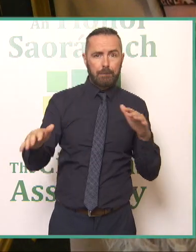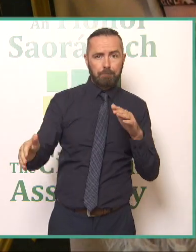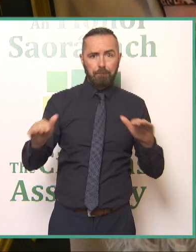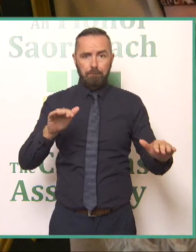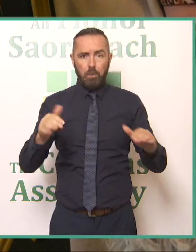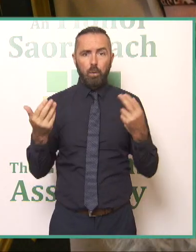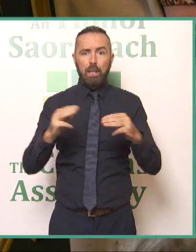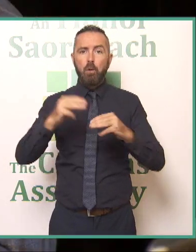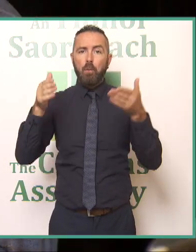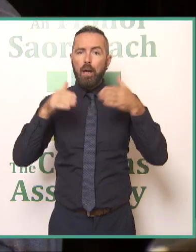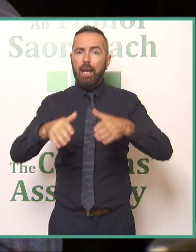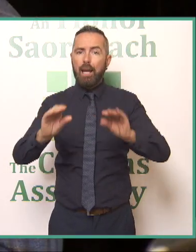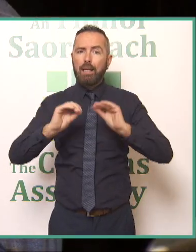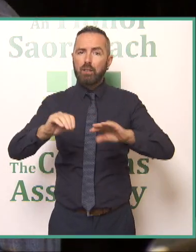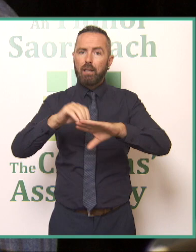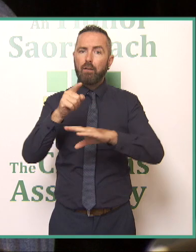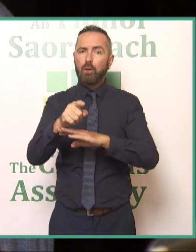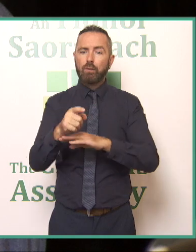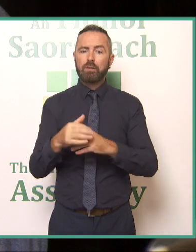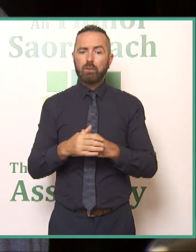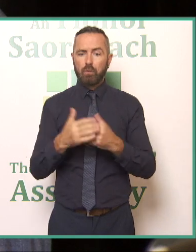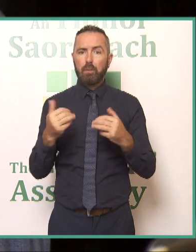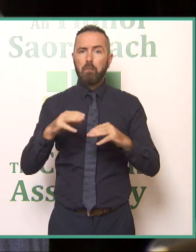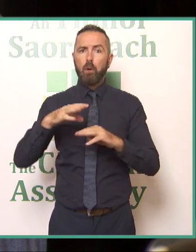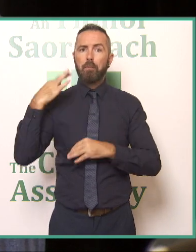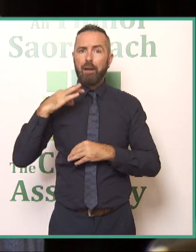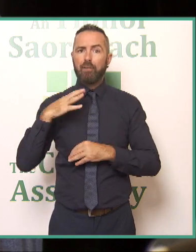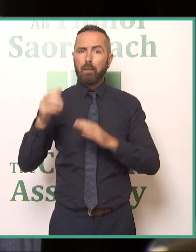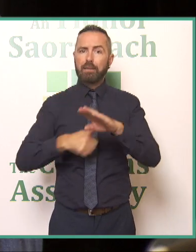educated those issues you can get more bang for your book in in implementing these measures and